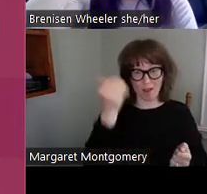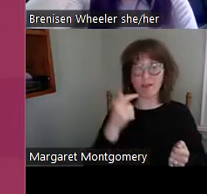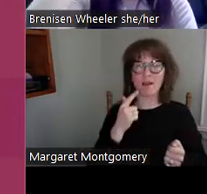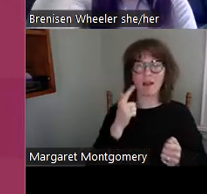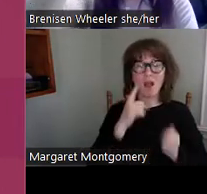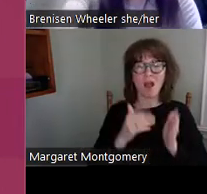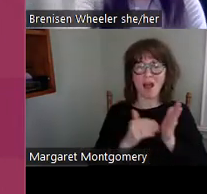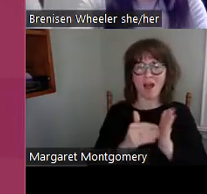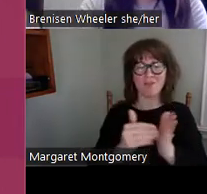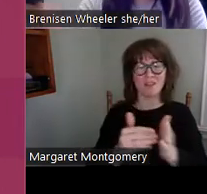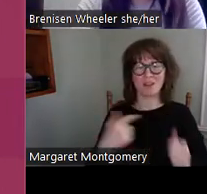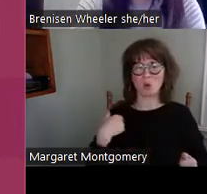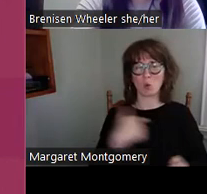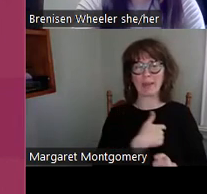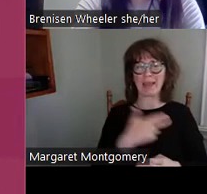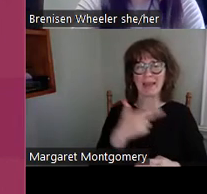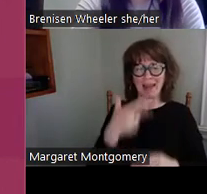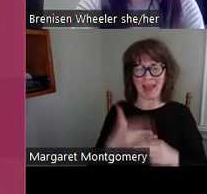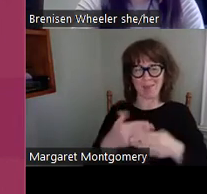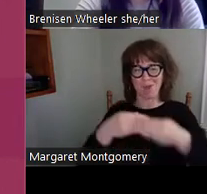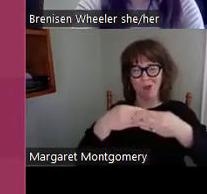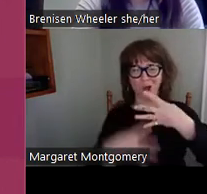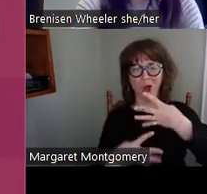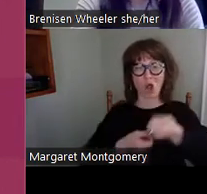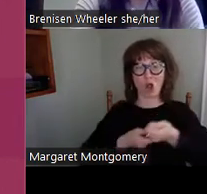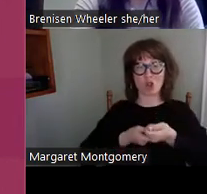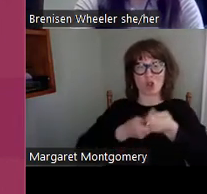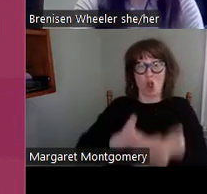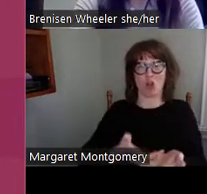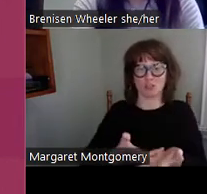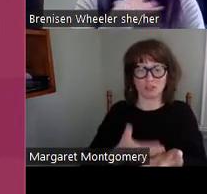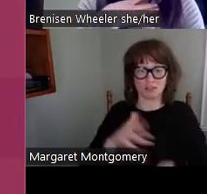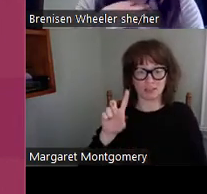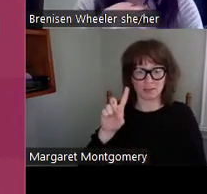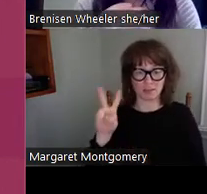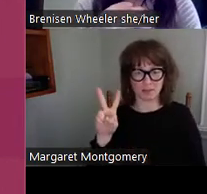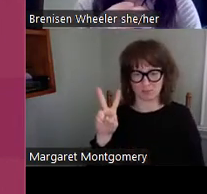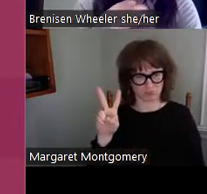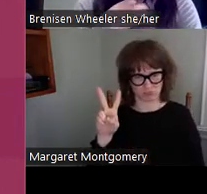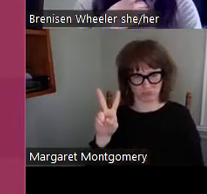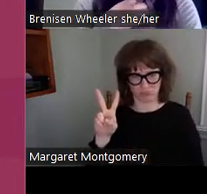categorized under causes of domestic. 13:04:21 So when people, when we ask people